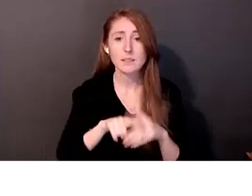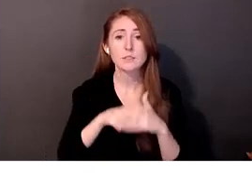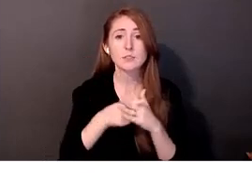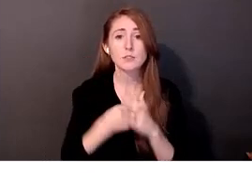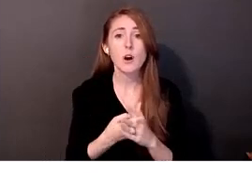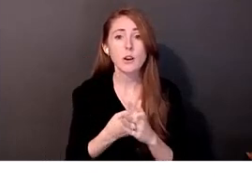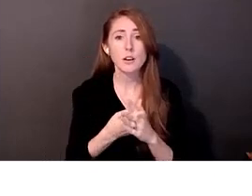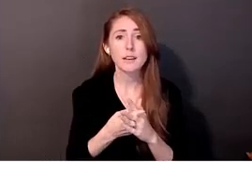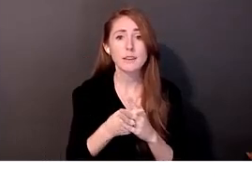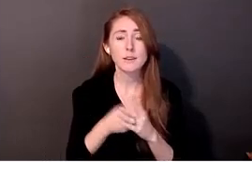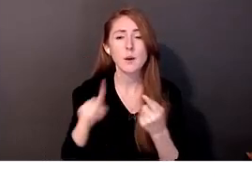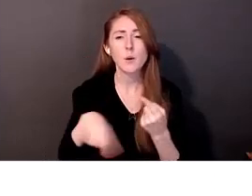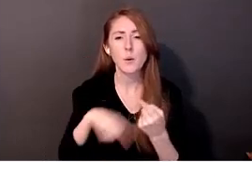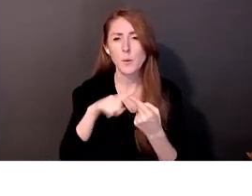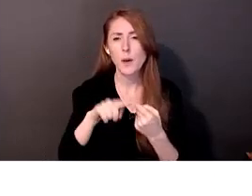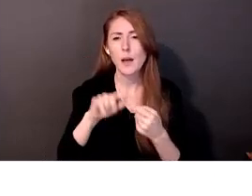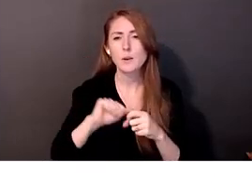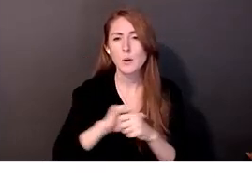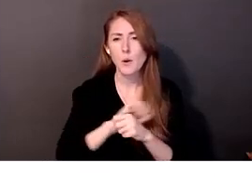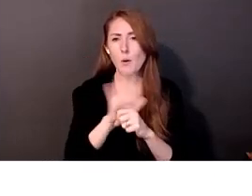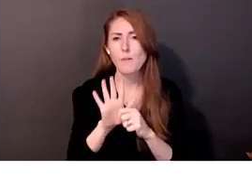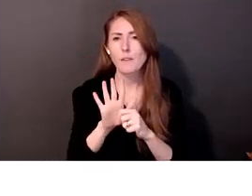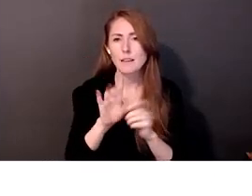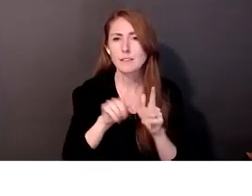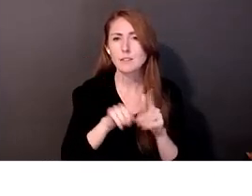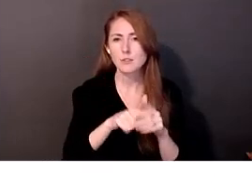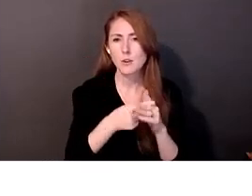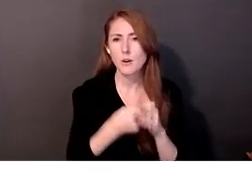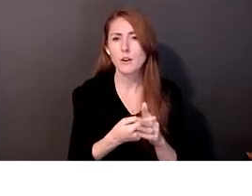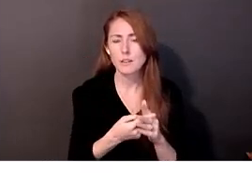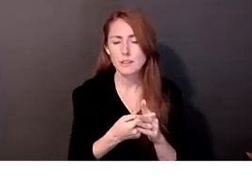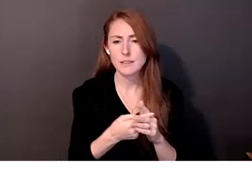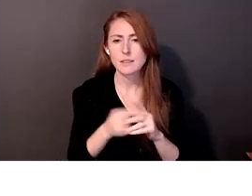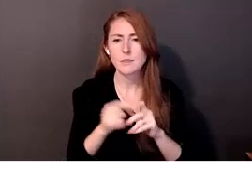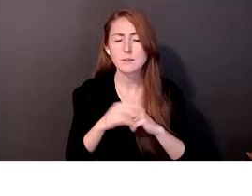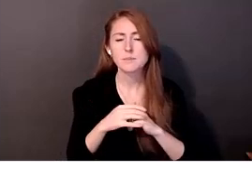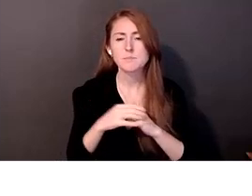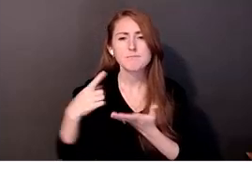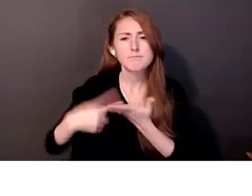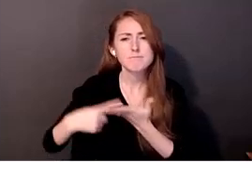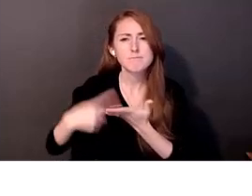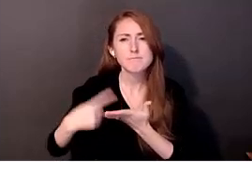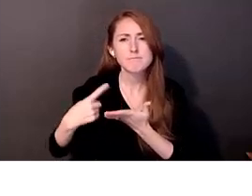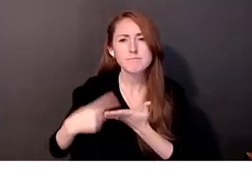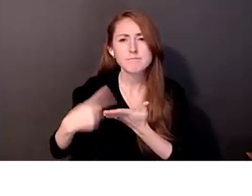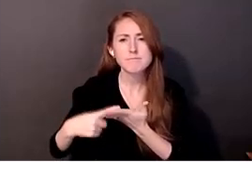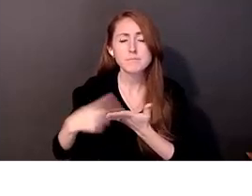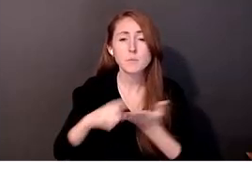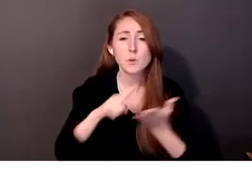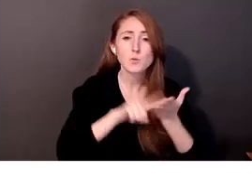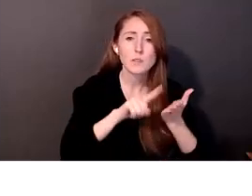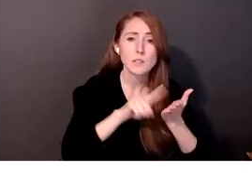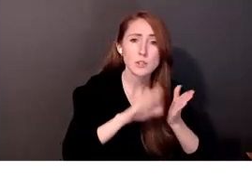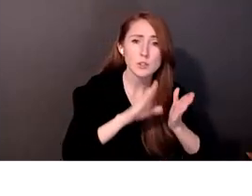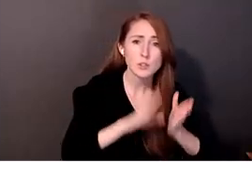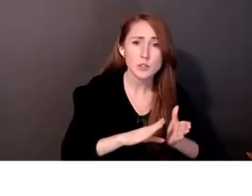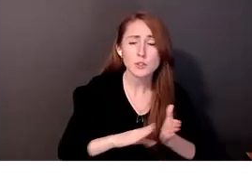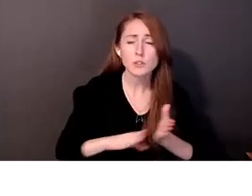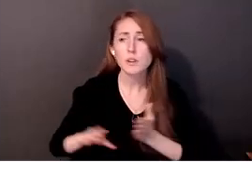from discussions between stakeholders and researchers about challenges that community brain injury associations were